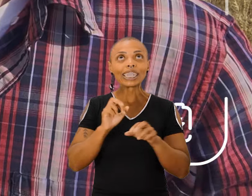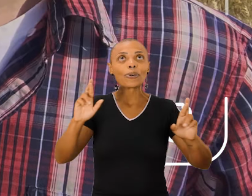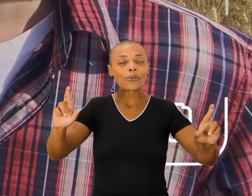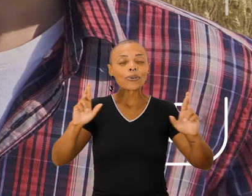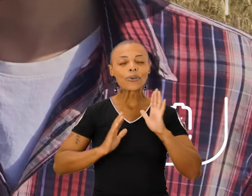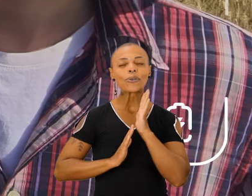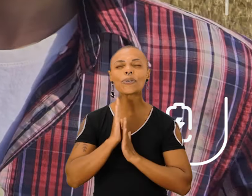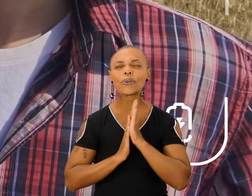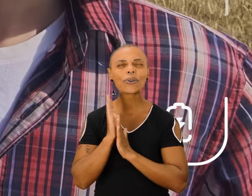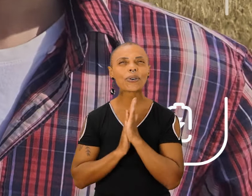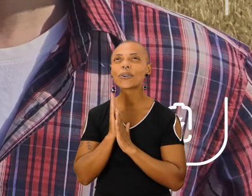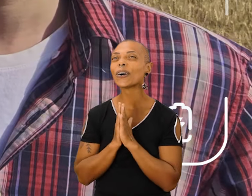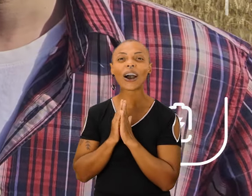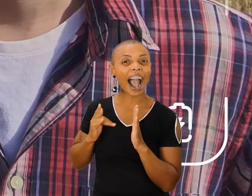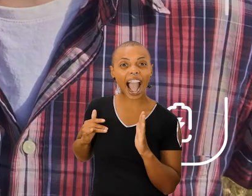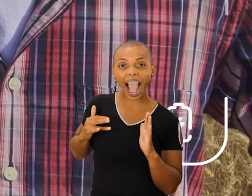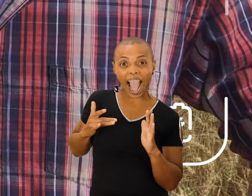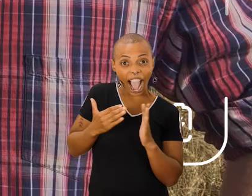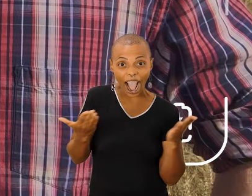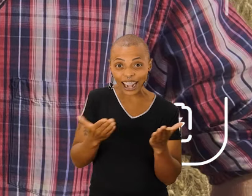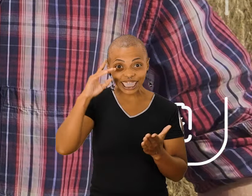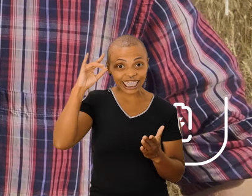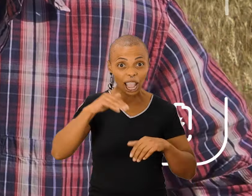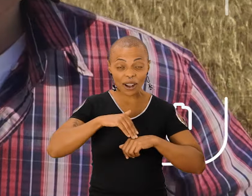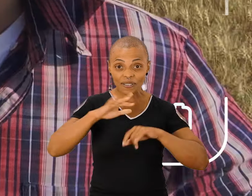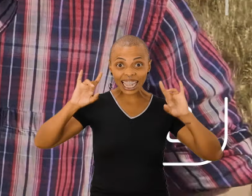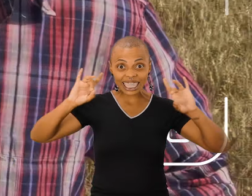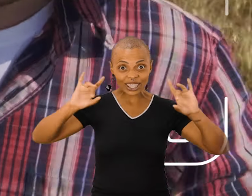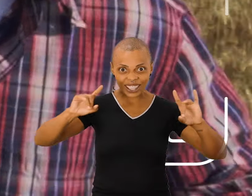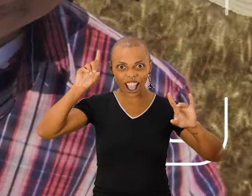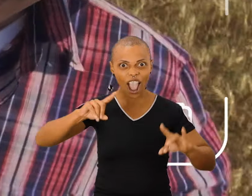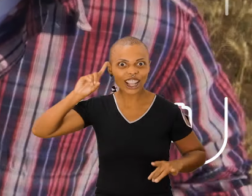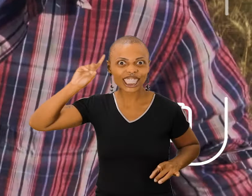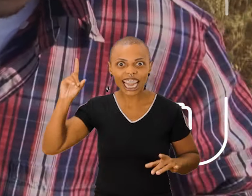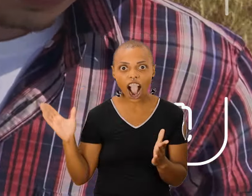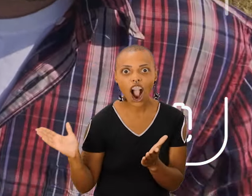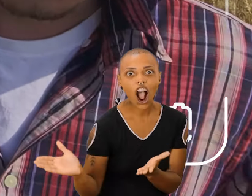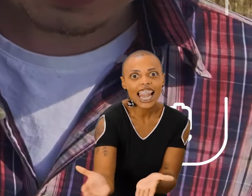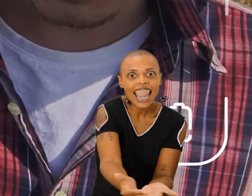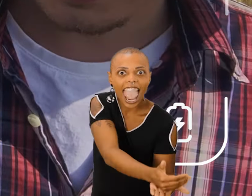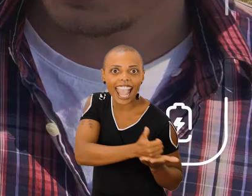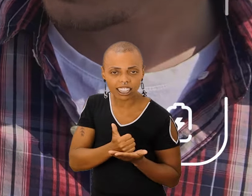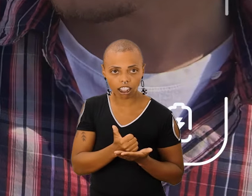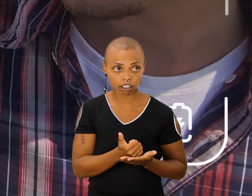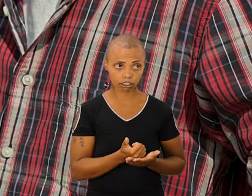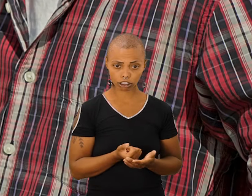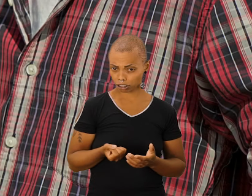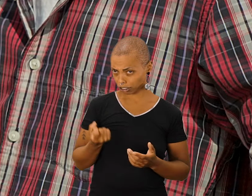The most awaited day for all of us has arrived. The most spectacular day: harvest day!